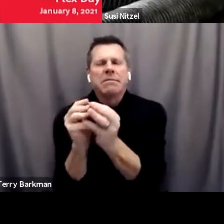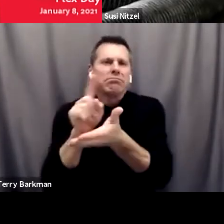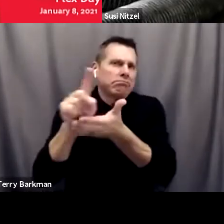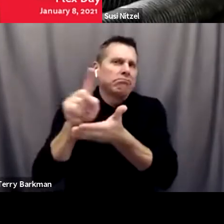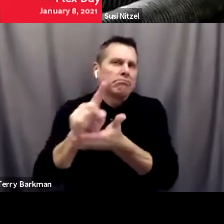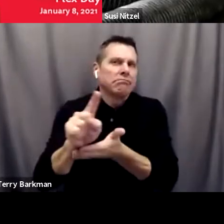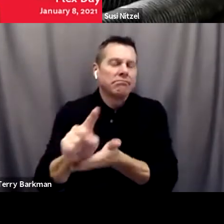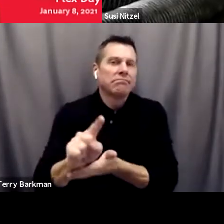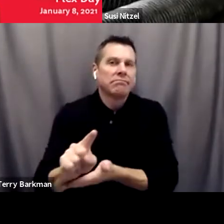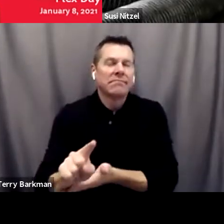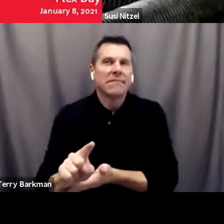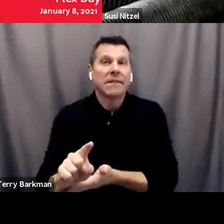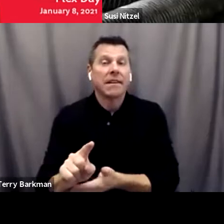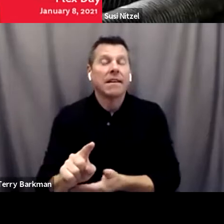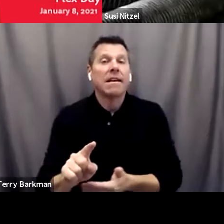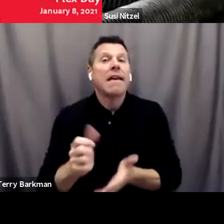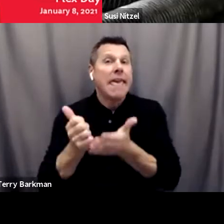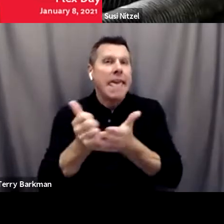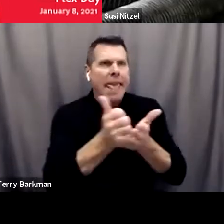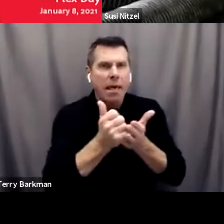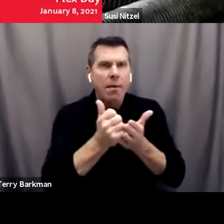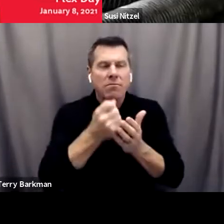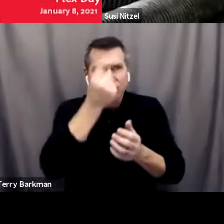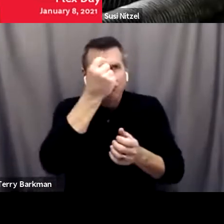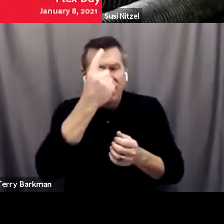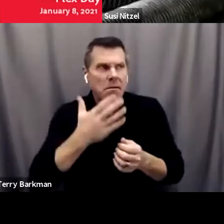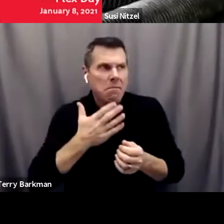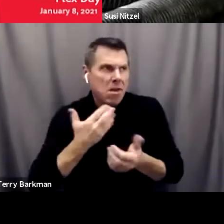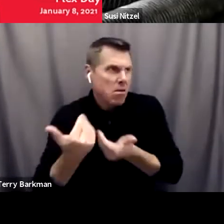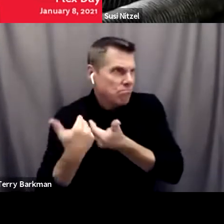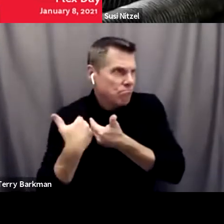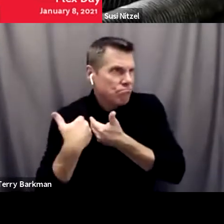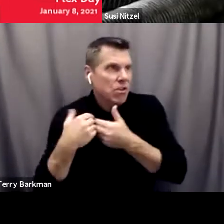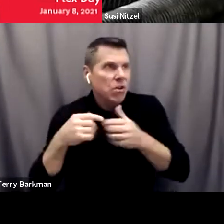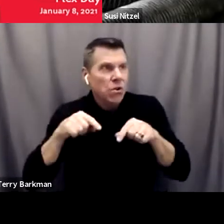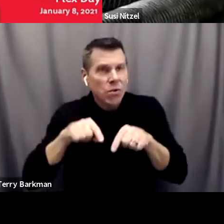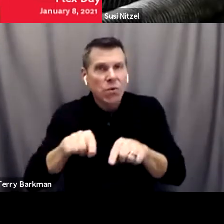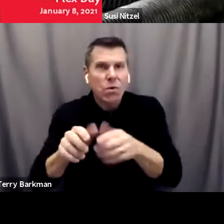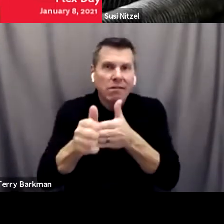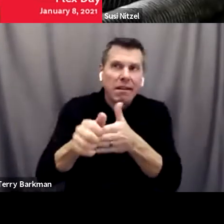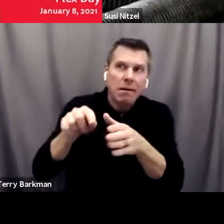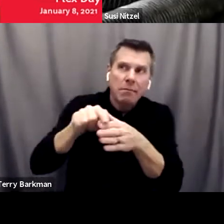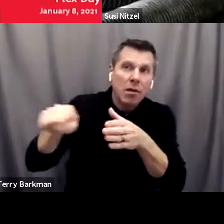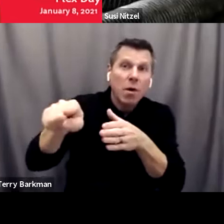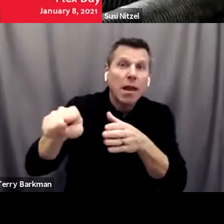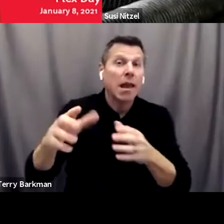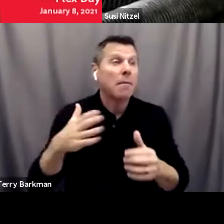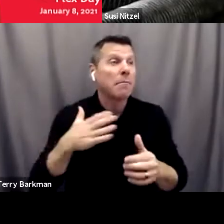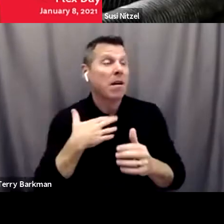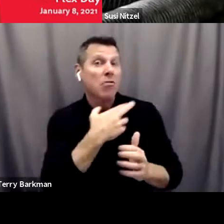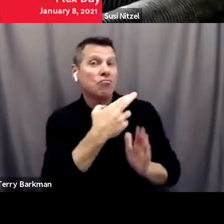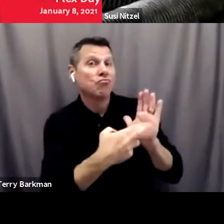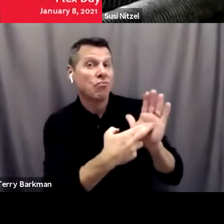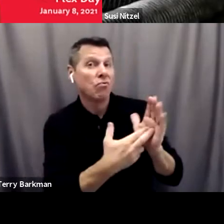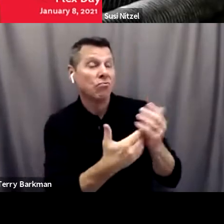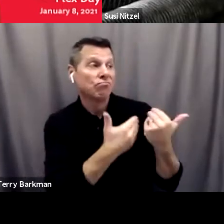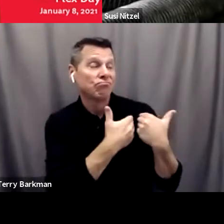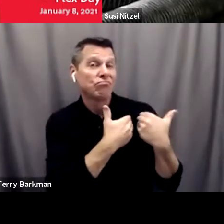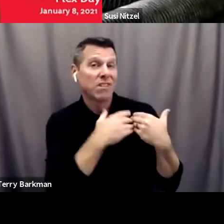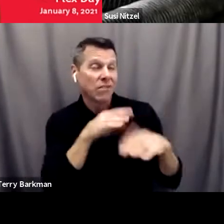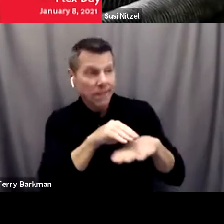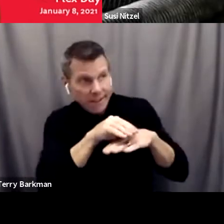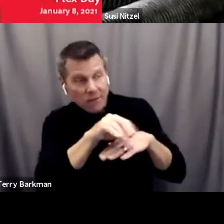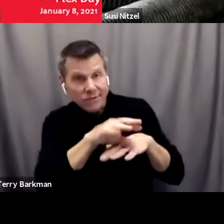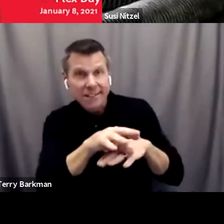only the role that we have within the pathway, but counseling as a whole. So it's kind of a yes, or no answer. We are, you